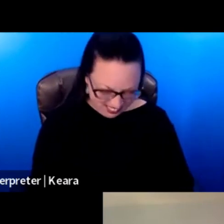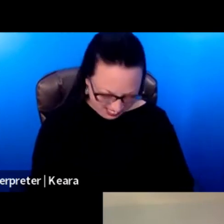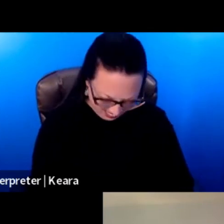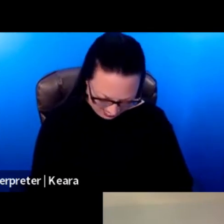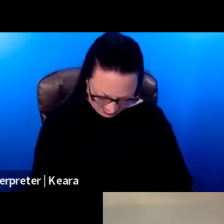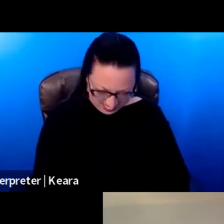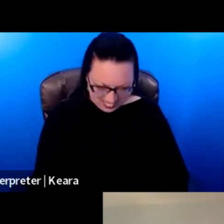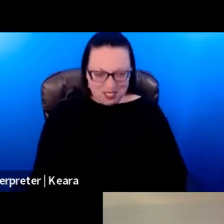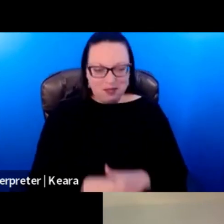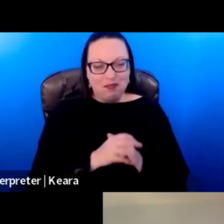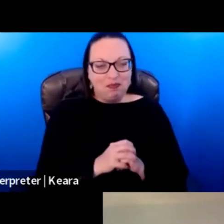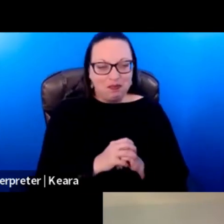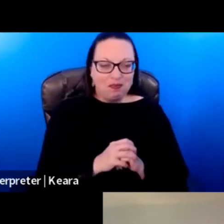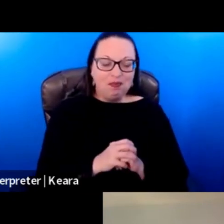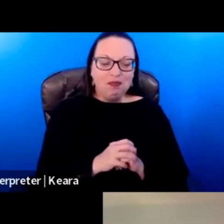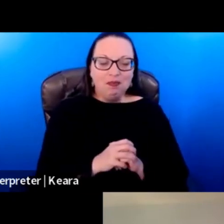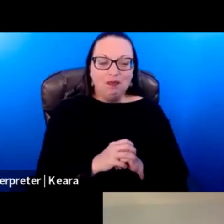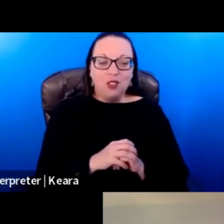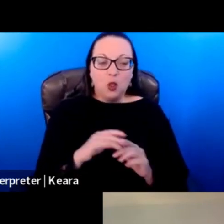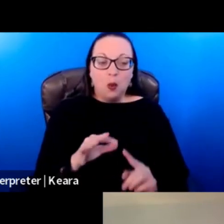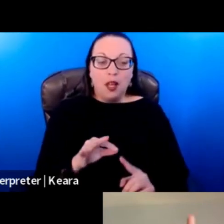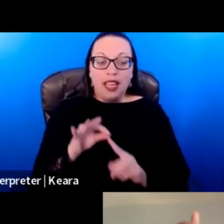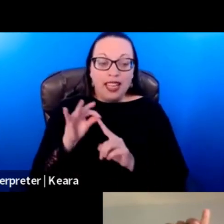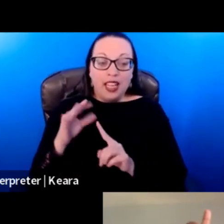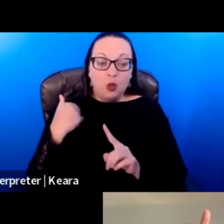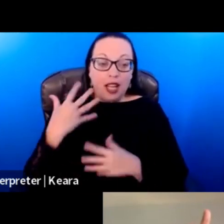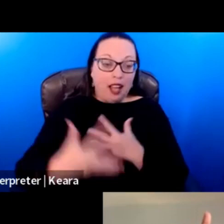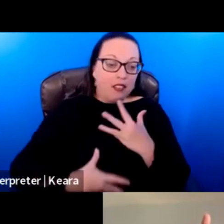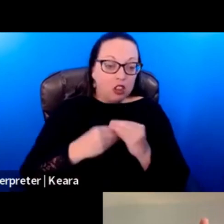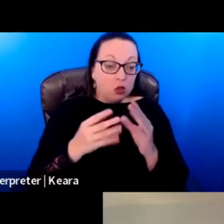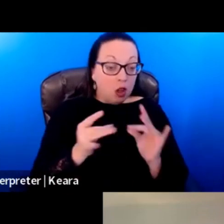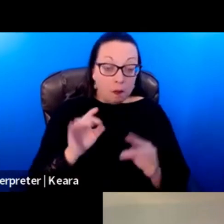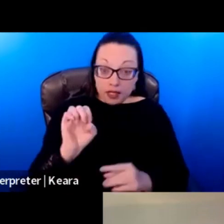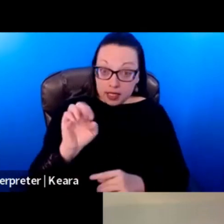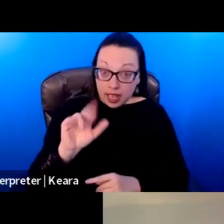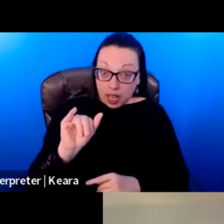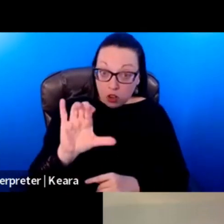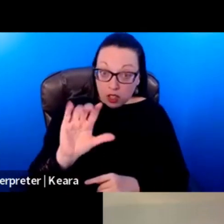think unless any of you have any additional comments to add, Eric, Eric Washington: I was reading